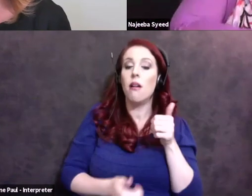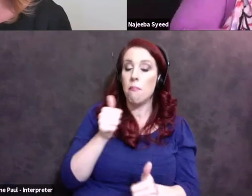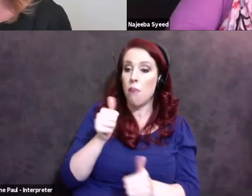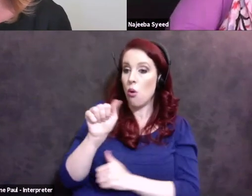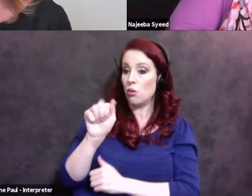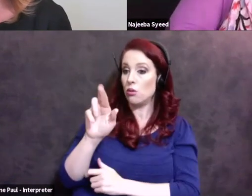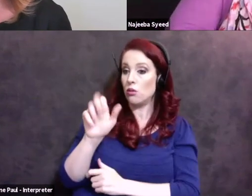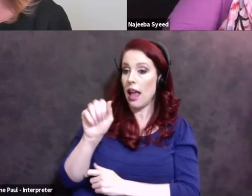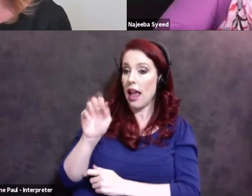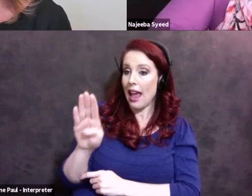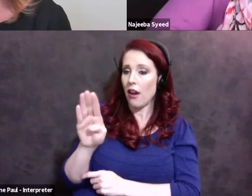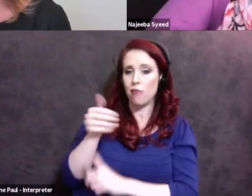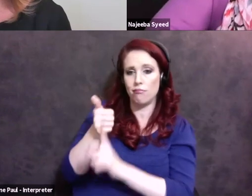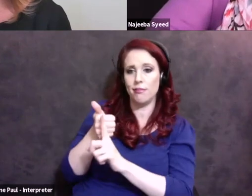They are not Muslim.